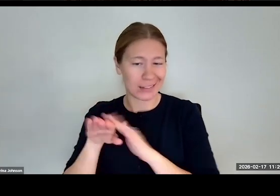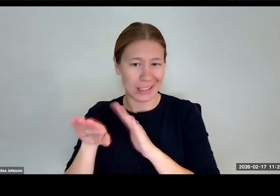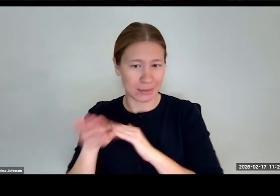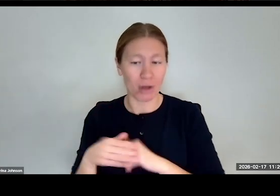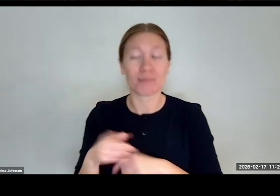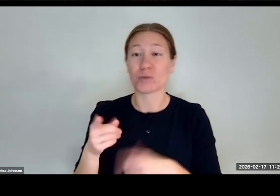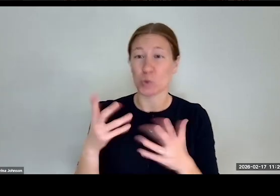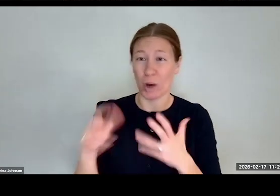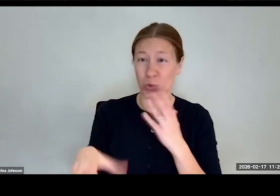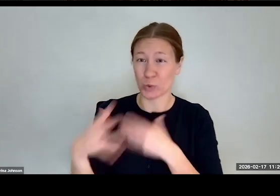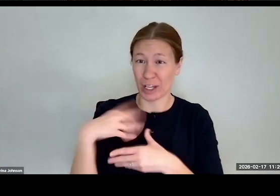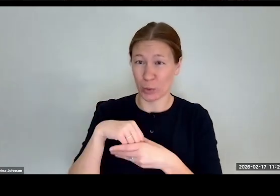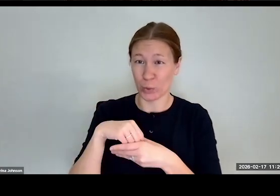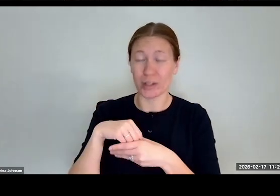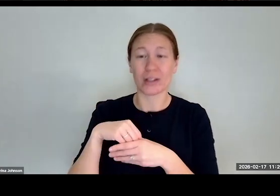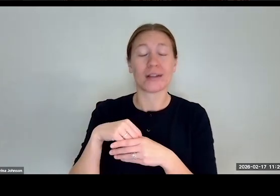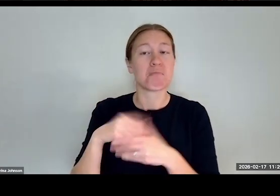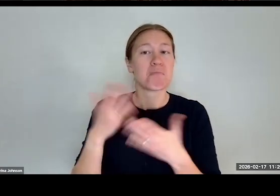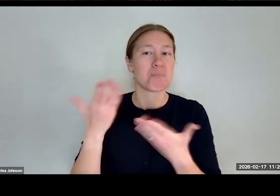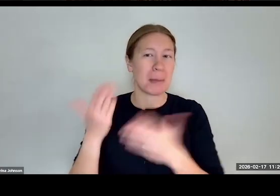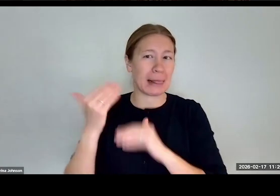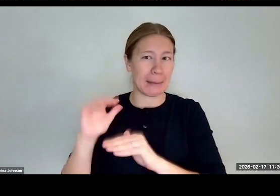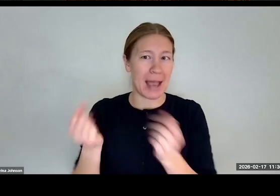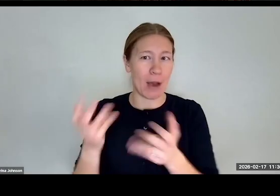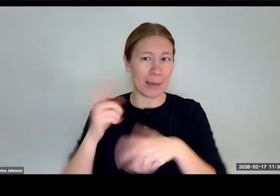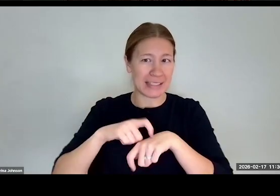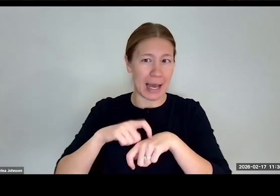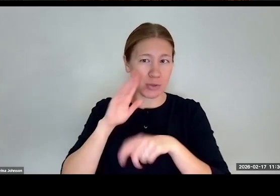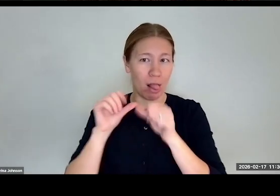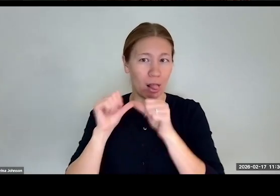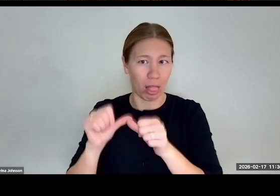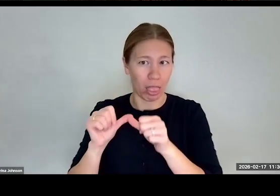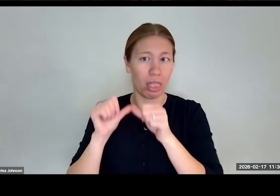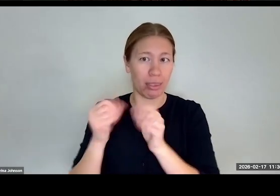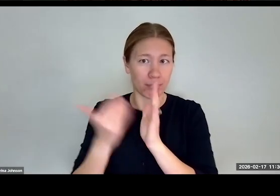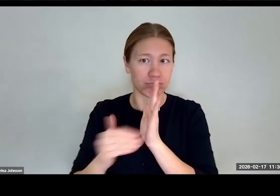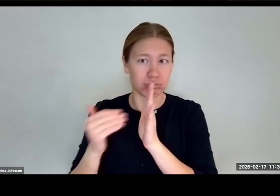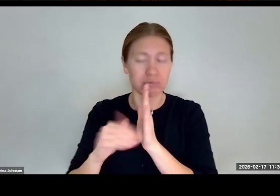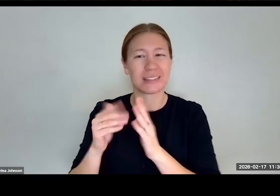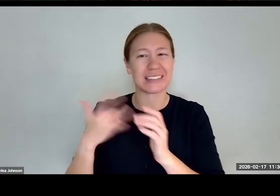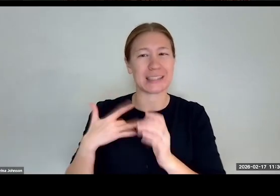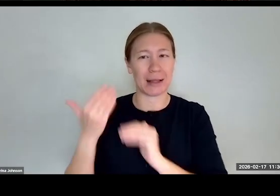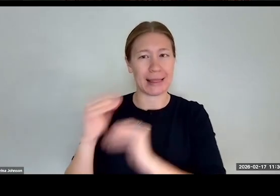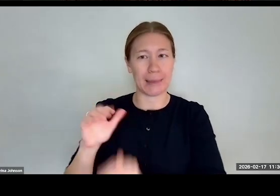you wanna limit the loops the number of times that it plays to five seconds maximum. And you can do this using easy gif.